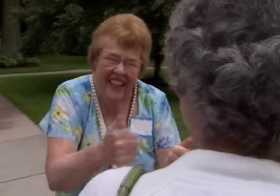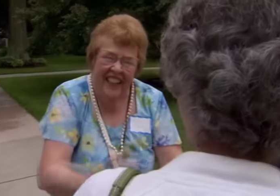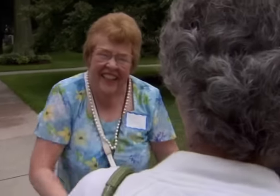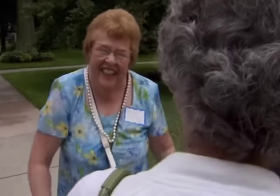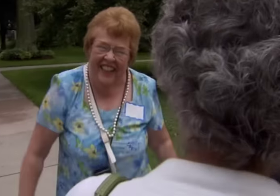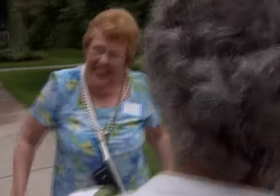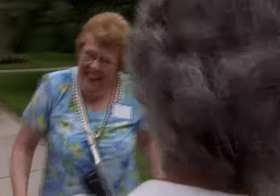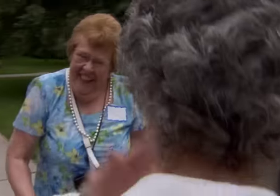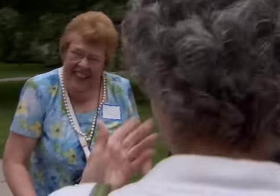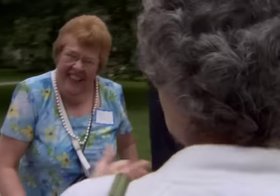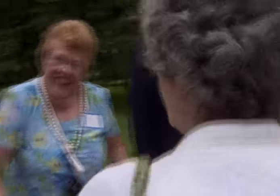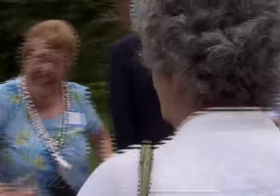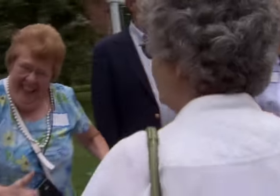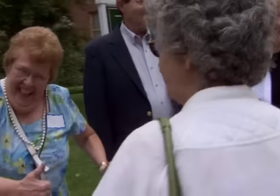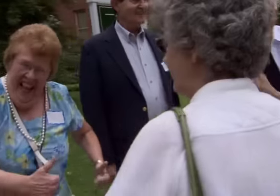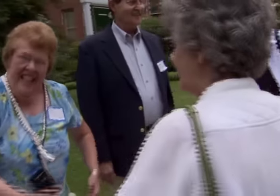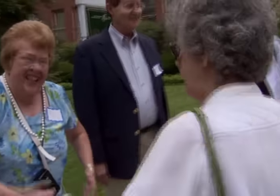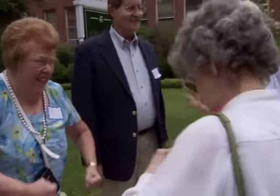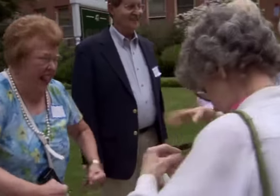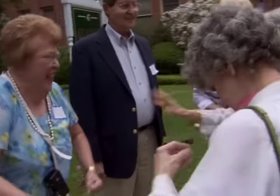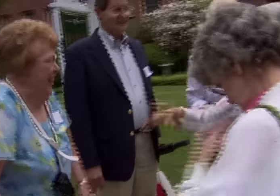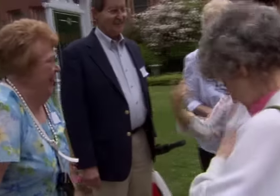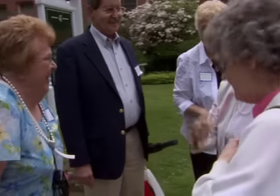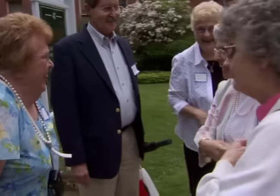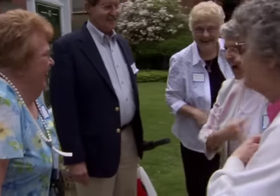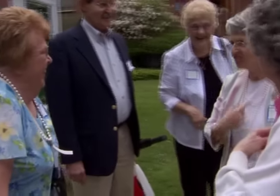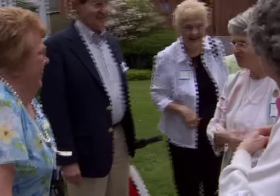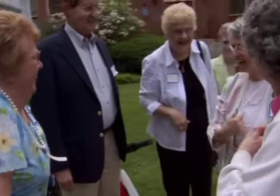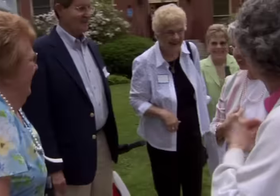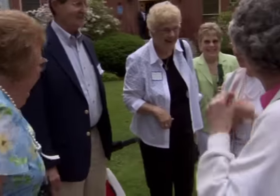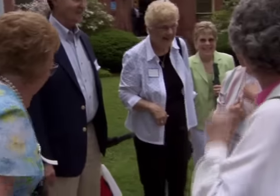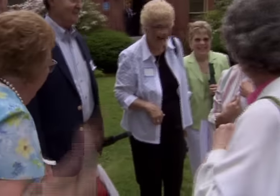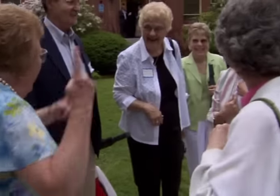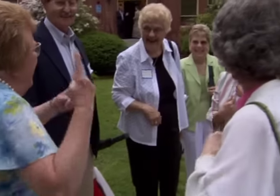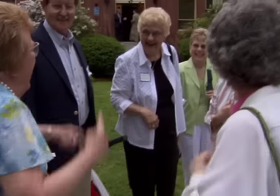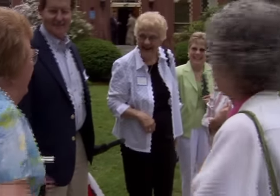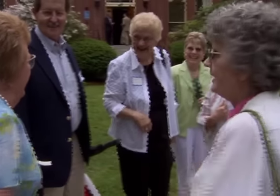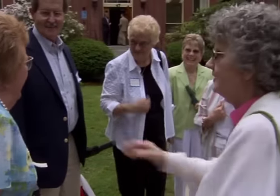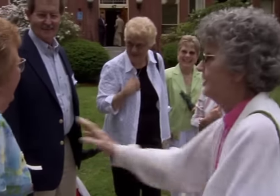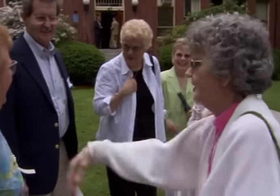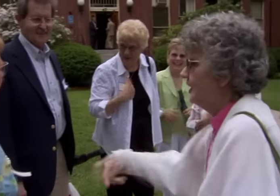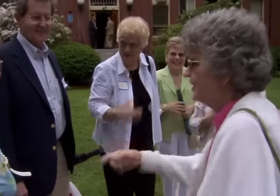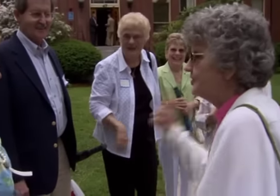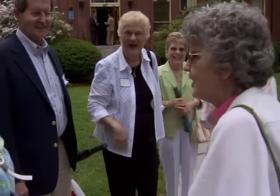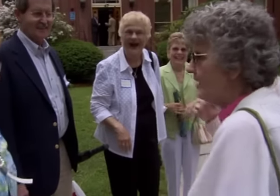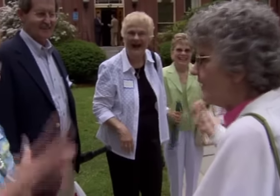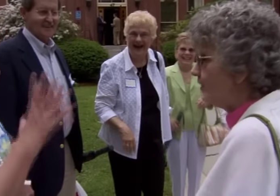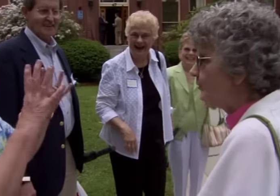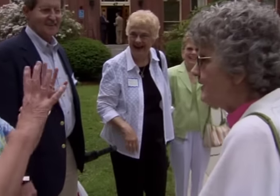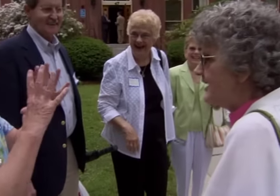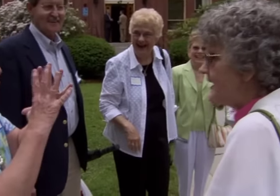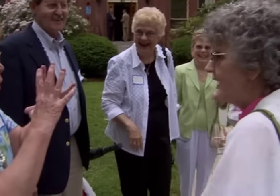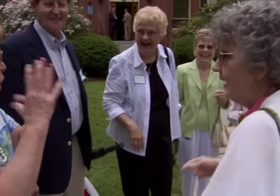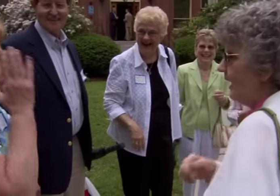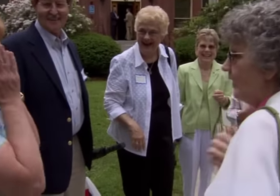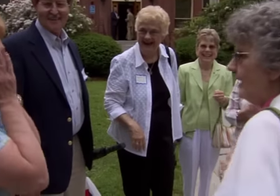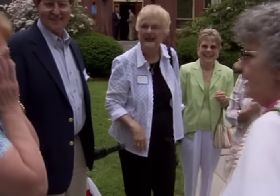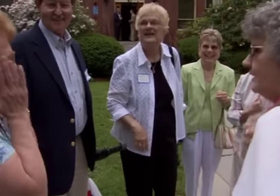To be deaf is to be part of a tiny minority in a hearing world, but it is far from the uniform and tragic experience